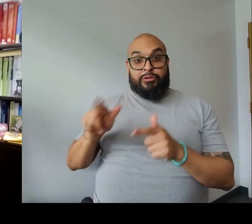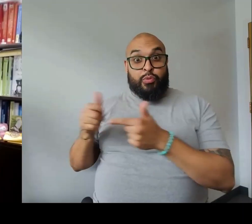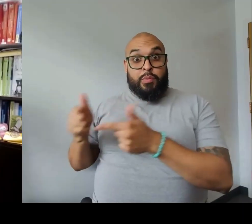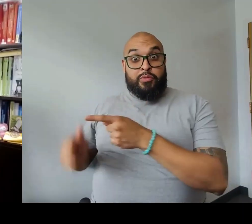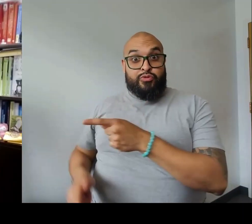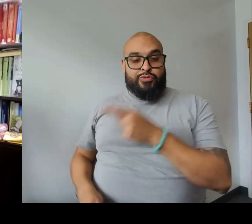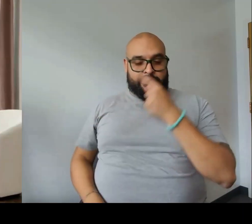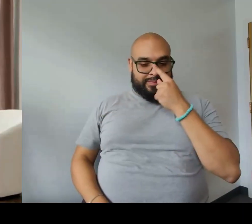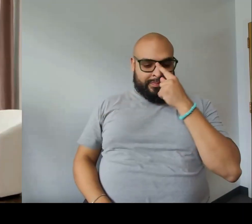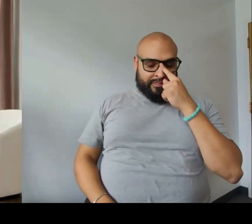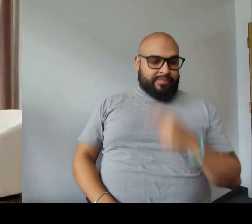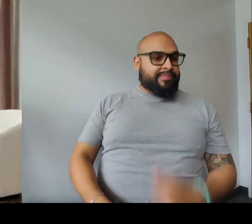Thank you, May.